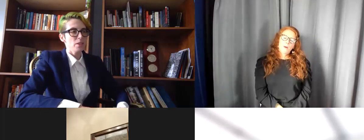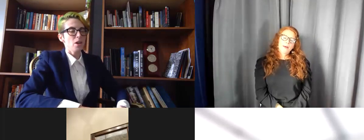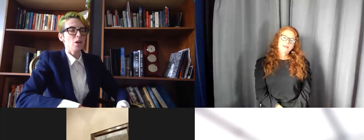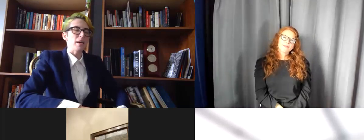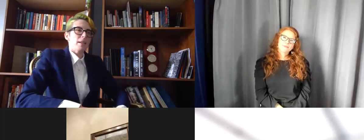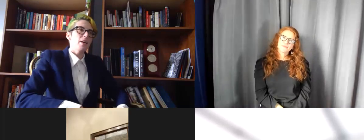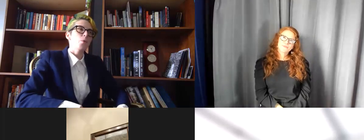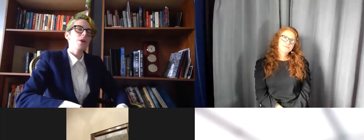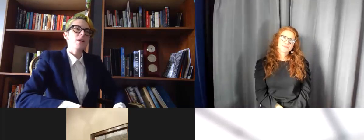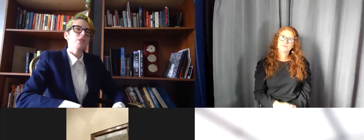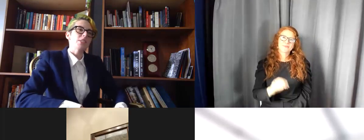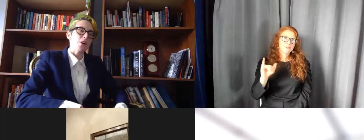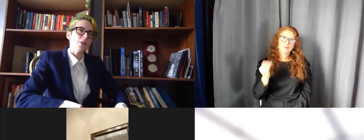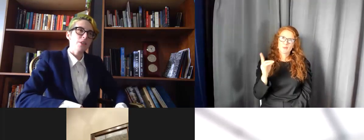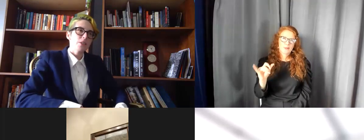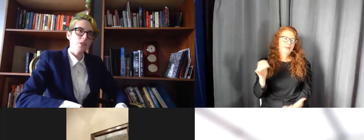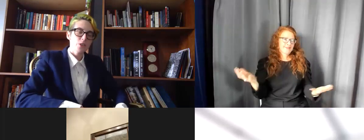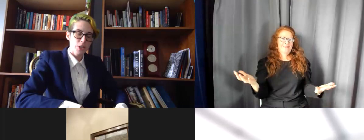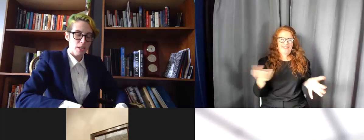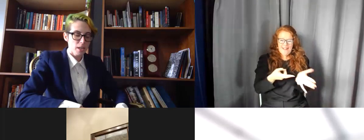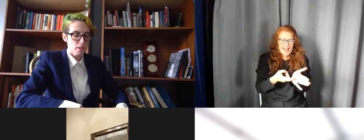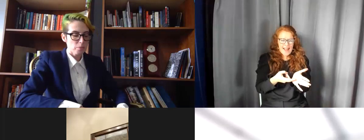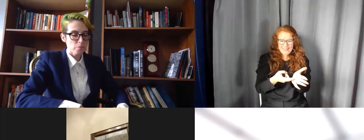Farrah Garland: Oh, man like, where do you even start? She